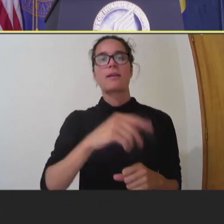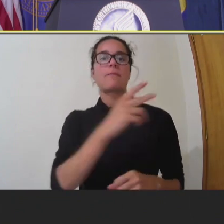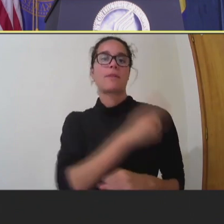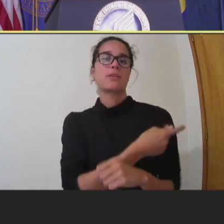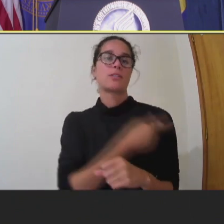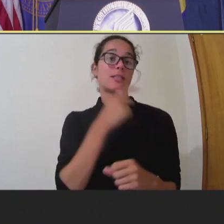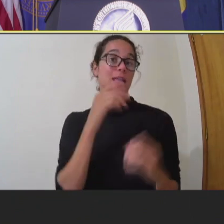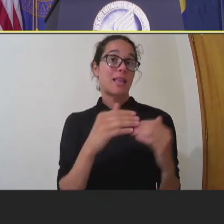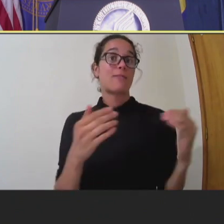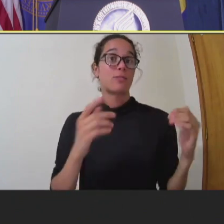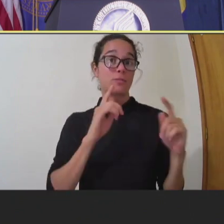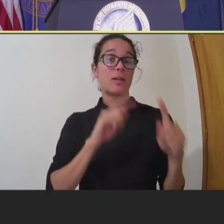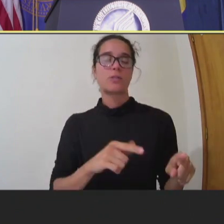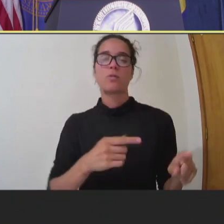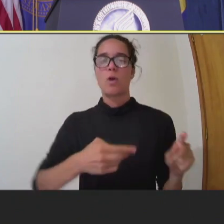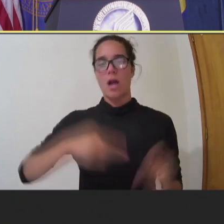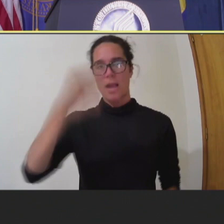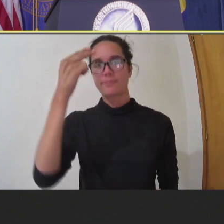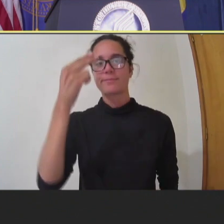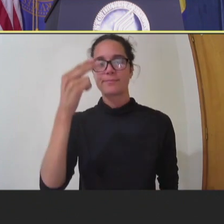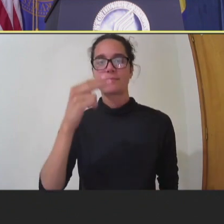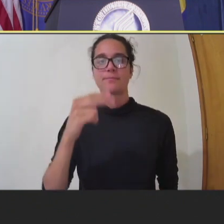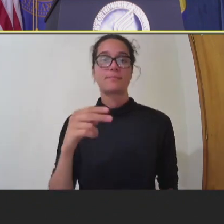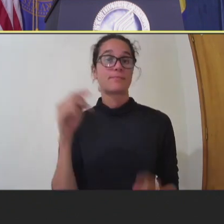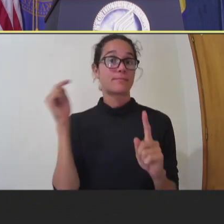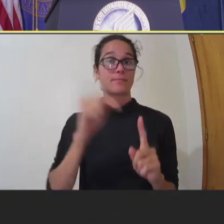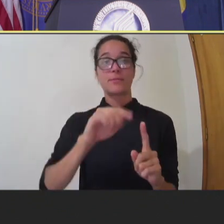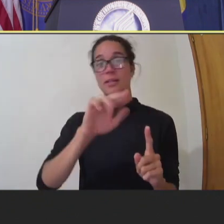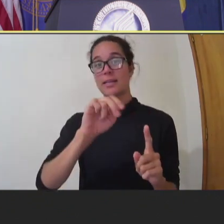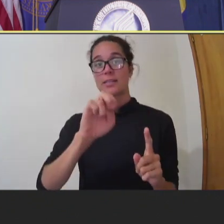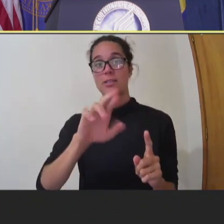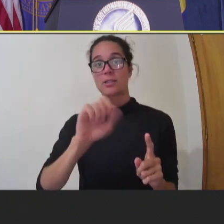So, cancer stem cells aren't just found in breast cancer; they're actually found in many different